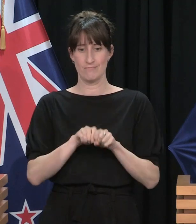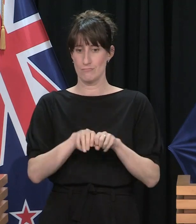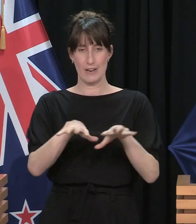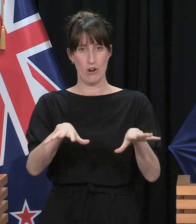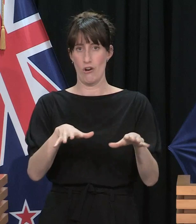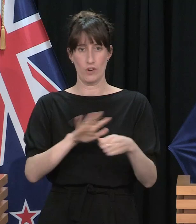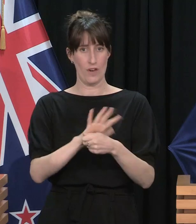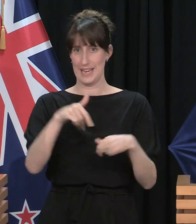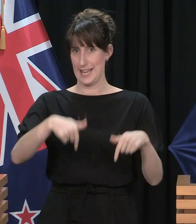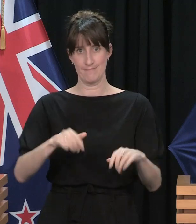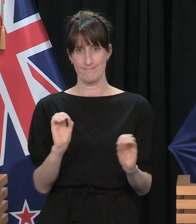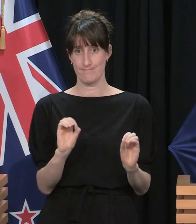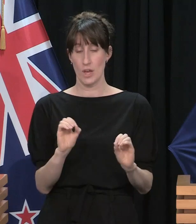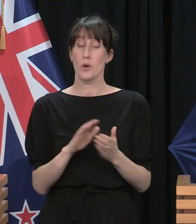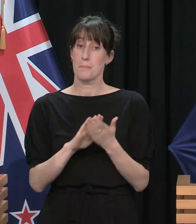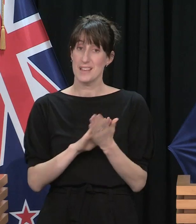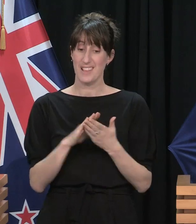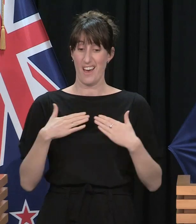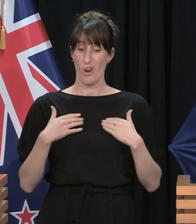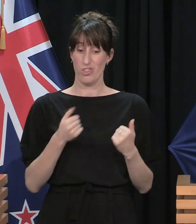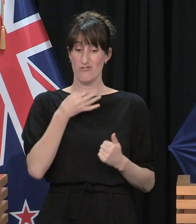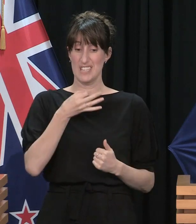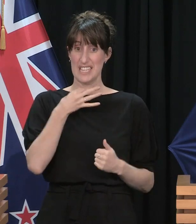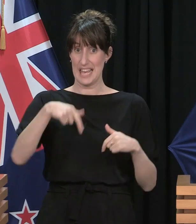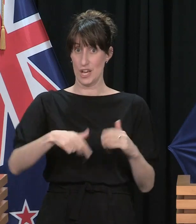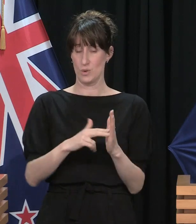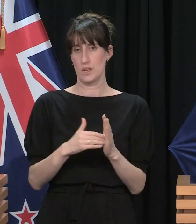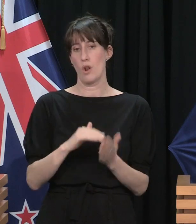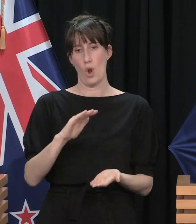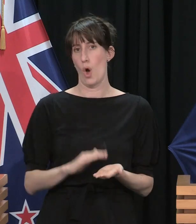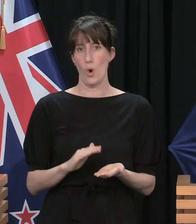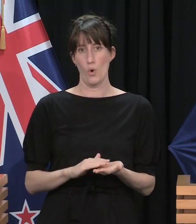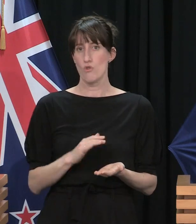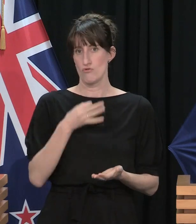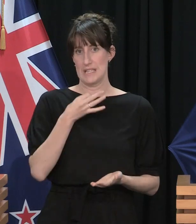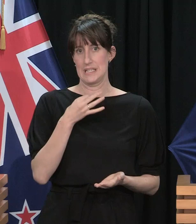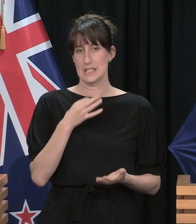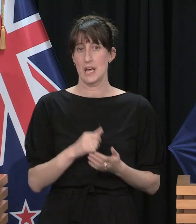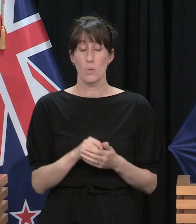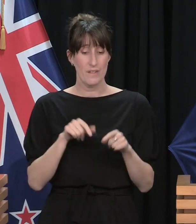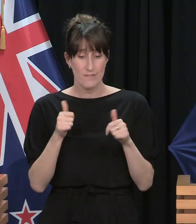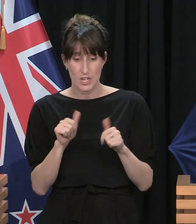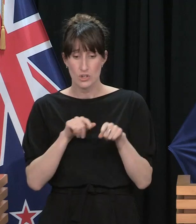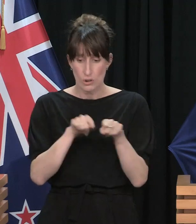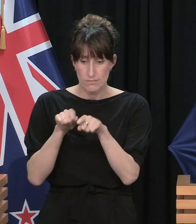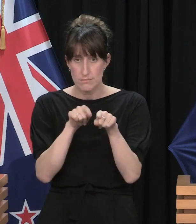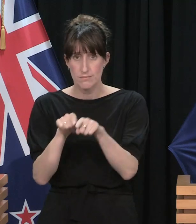transmission in New Zealand. So we do consider the public health risk low, and all the